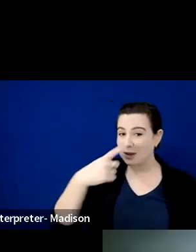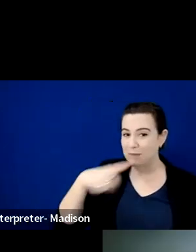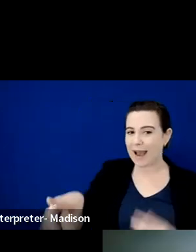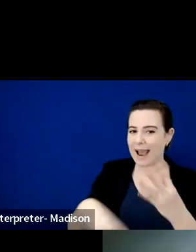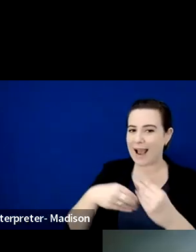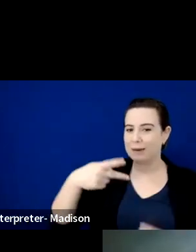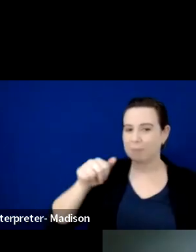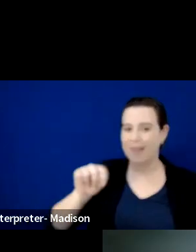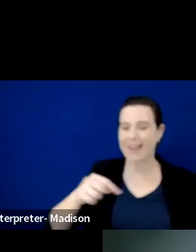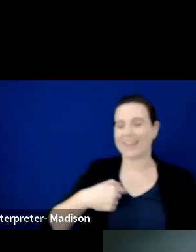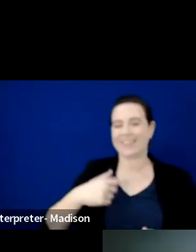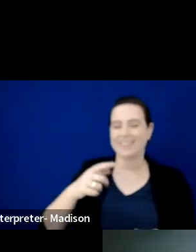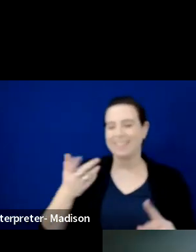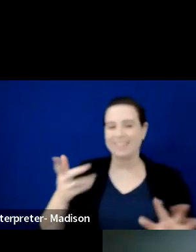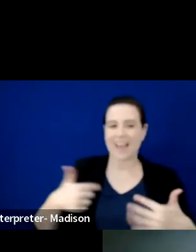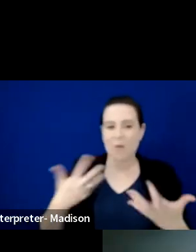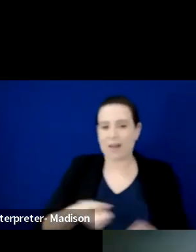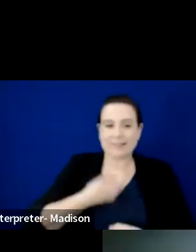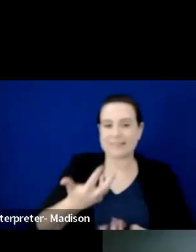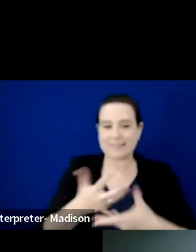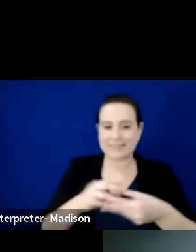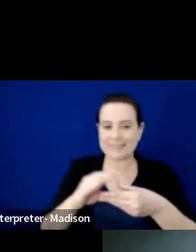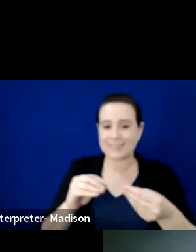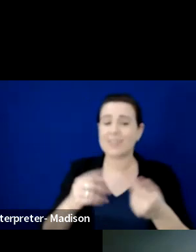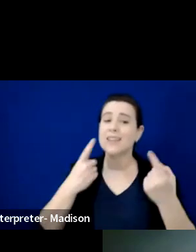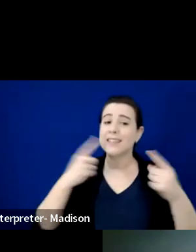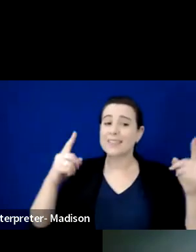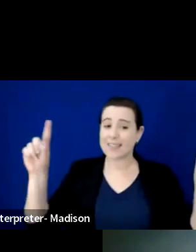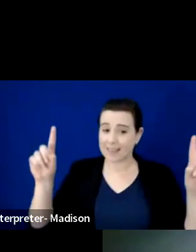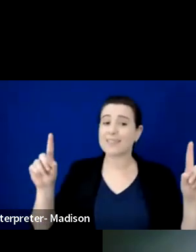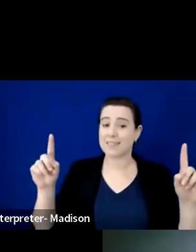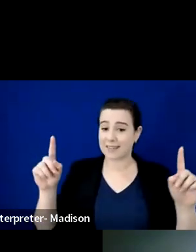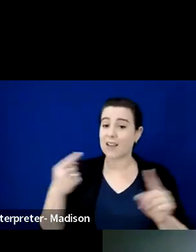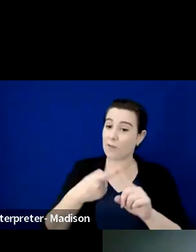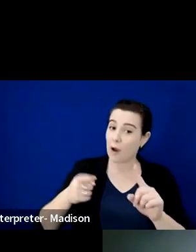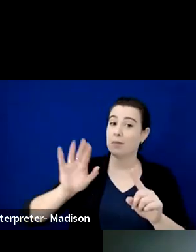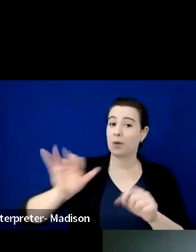But I do want to thank those of you that made it possible for Heartland to be a part of this project here in the state of Missouri. This is Shaylin.